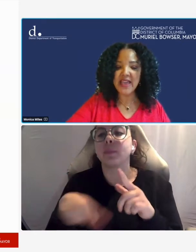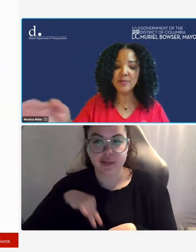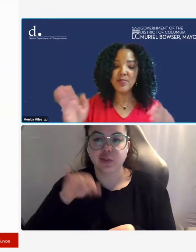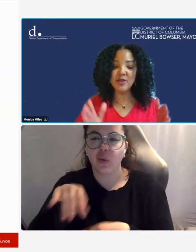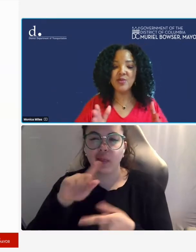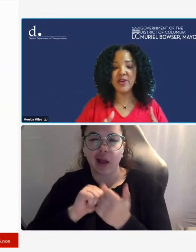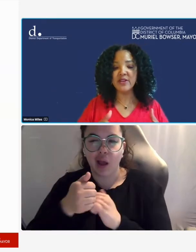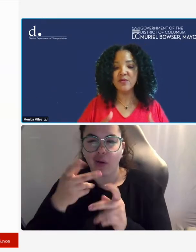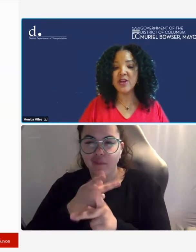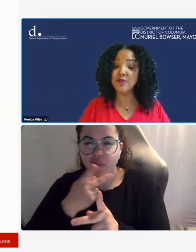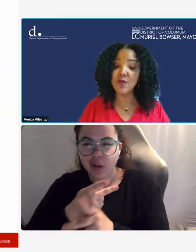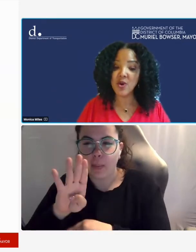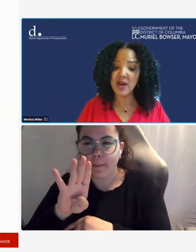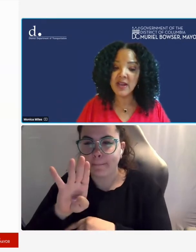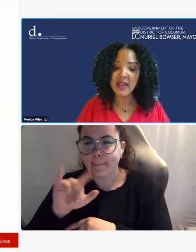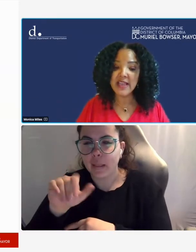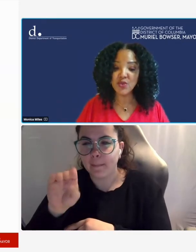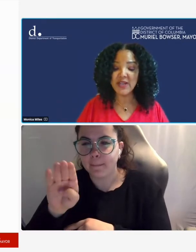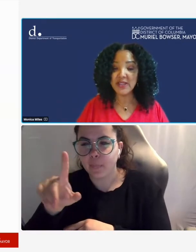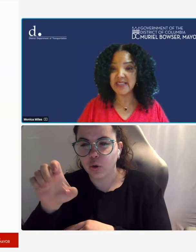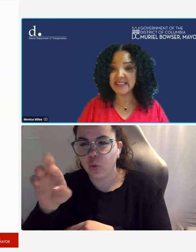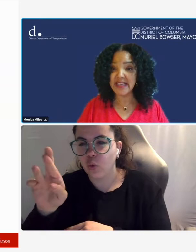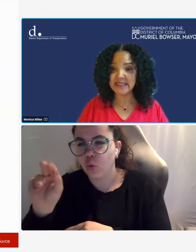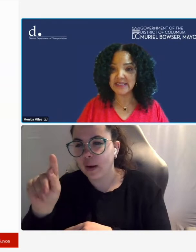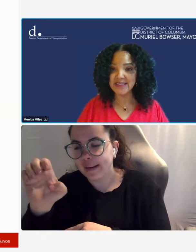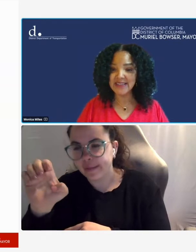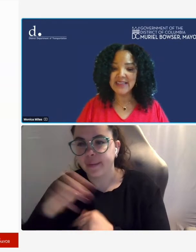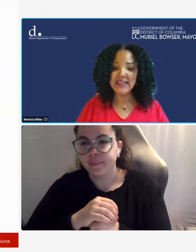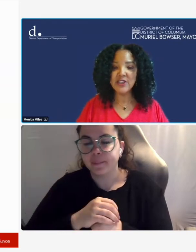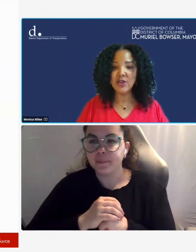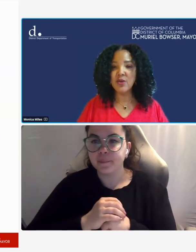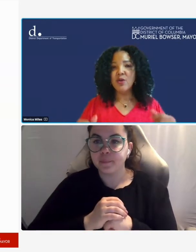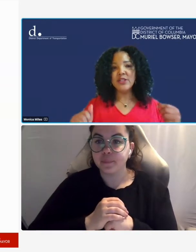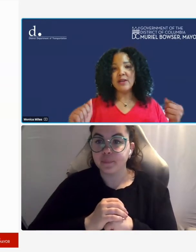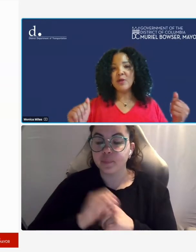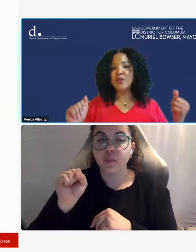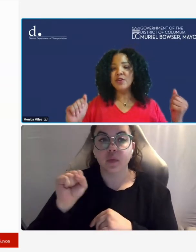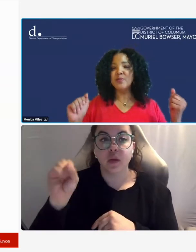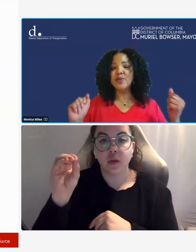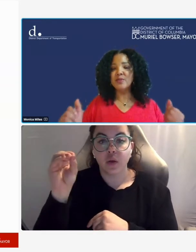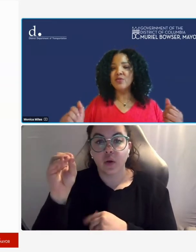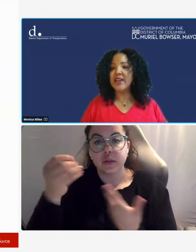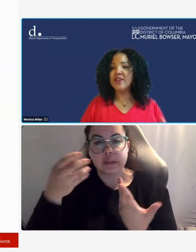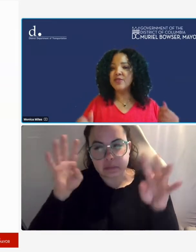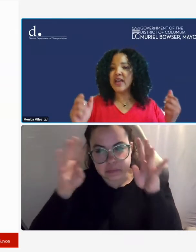billable rate of 104 and 23 cents okay so to come up with your billable rate you've got three